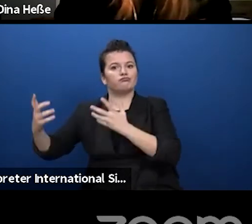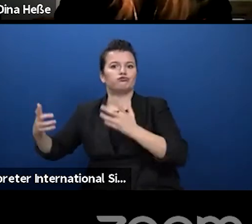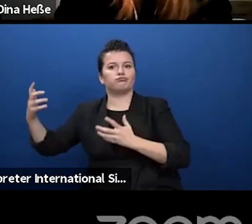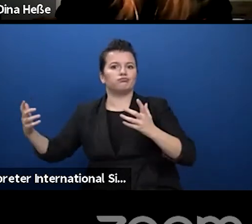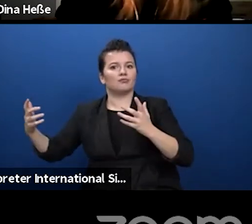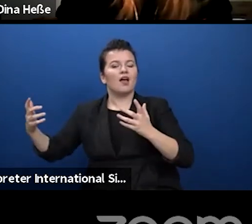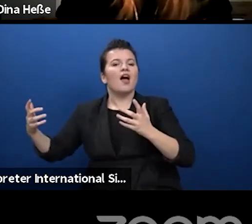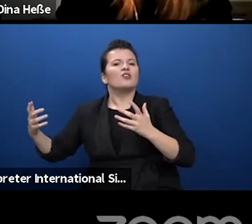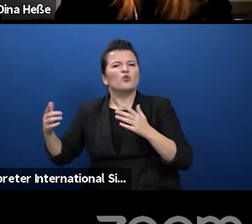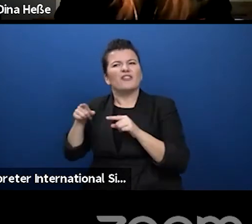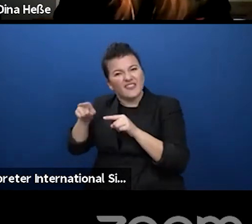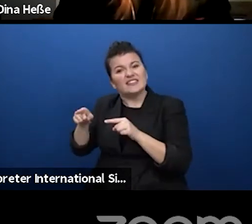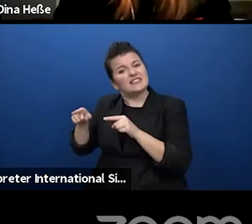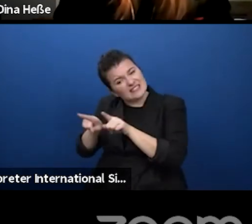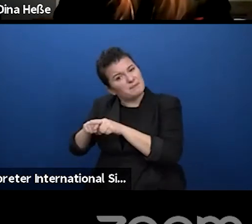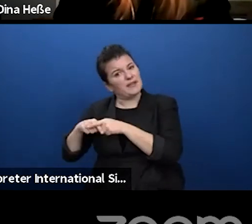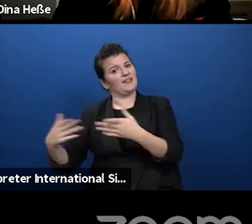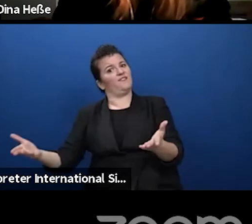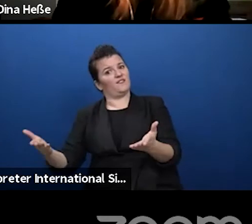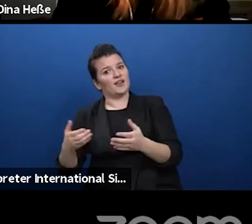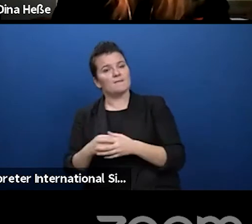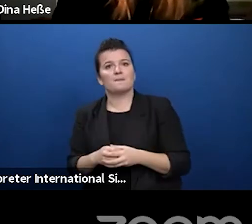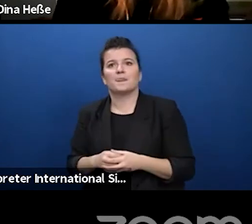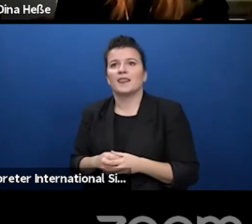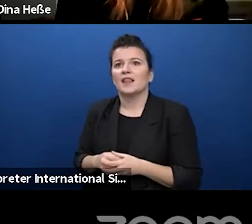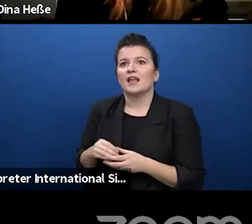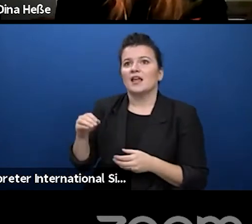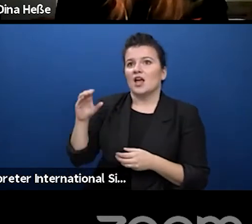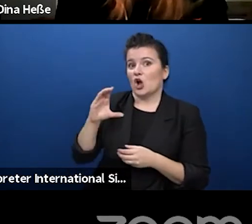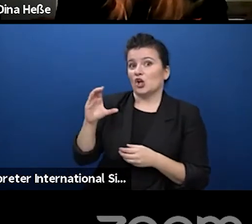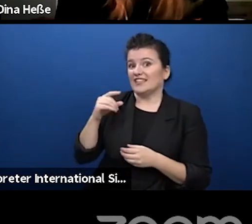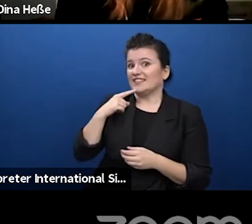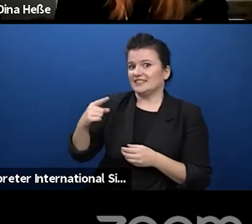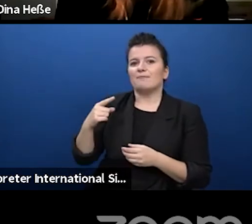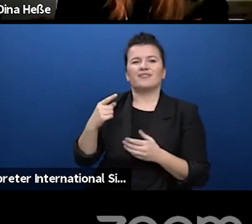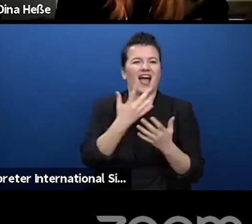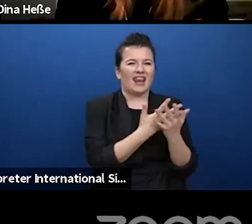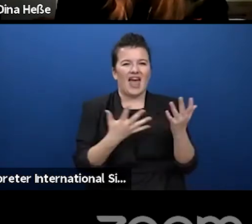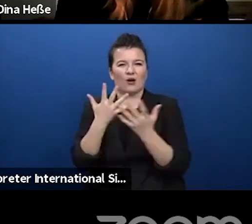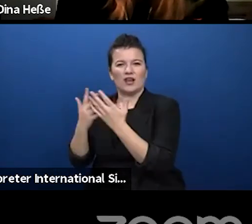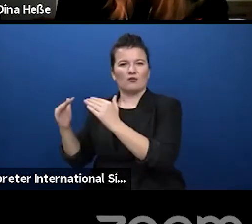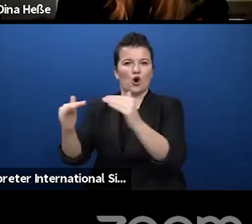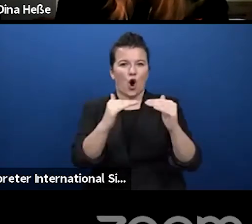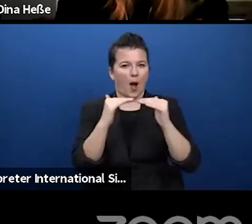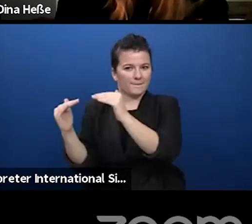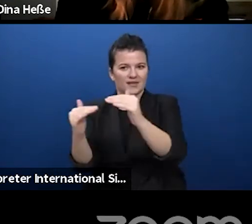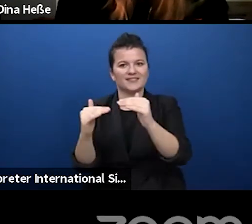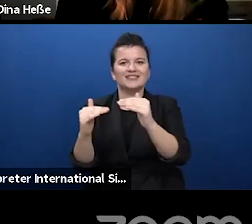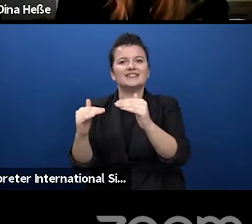Yeah what I meant with the, sorry, what I meant with common language you know it's like we go, we're asking about the language of dance you know and I was just explaining very specifically about